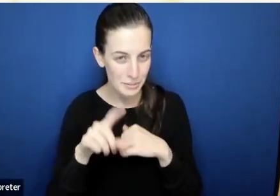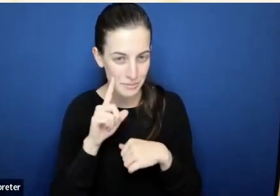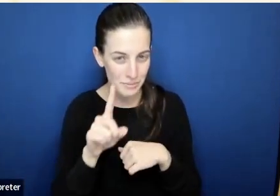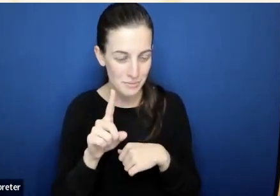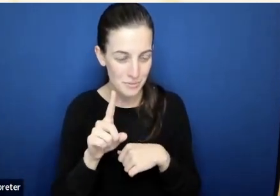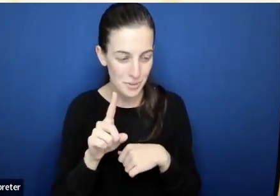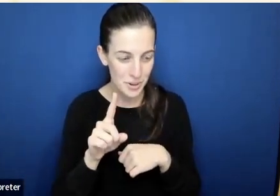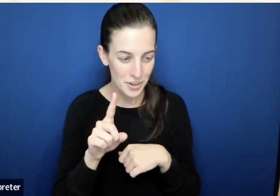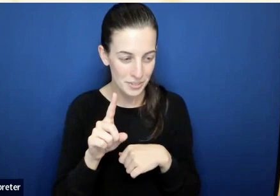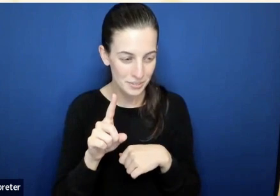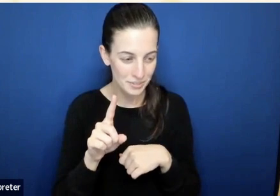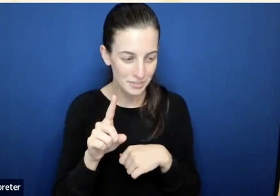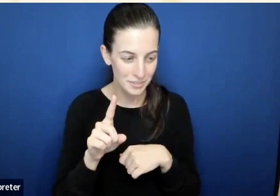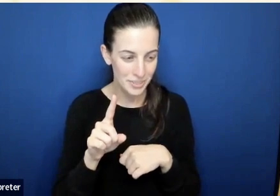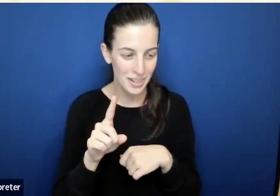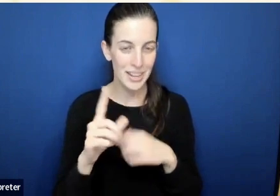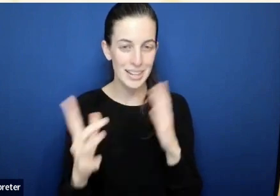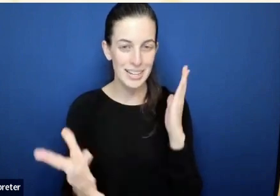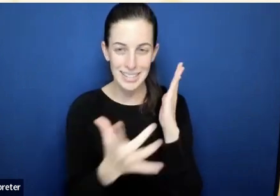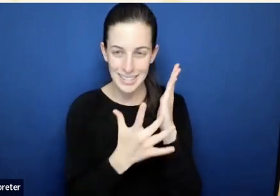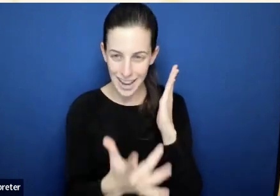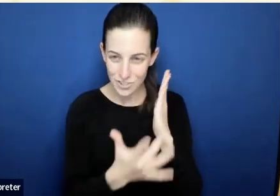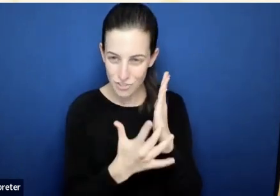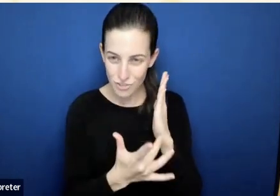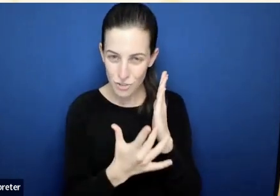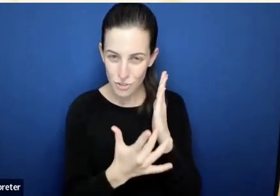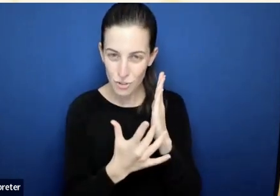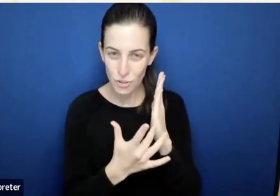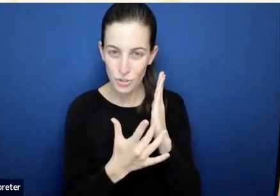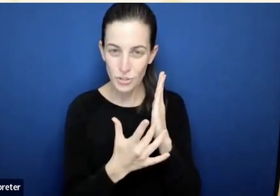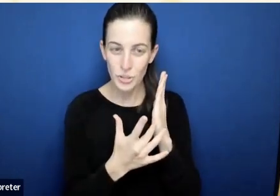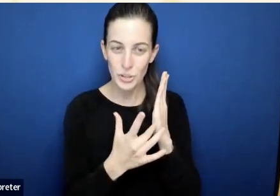in the power of technology to create a more inclusive society.